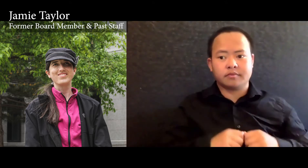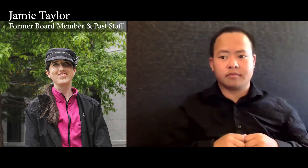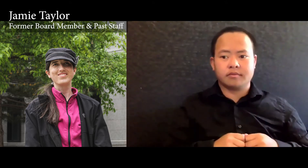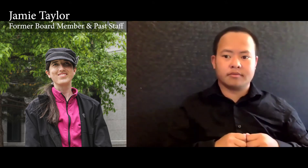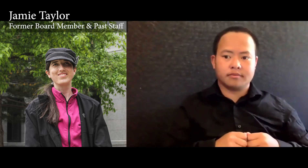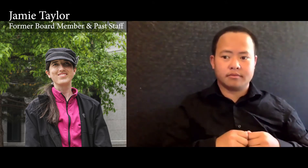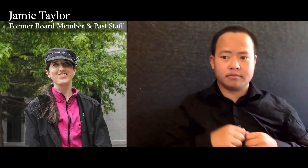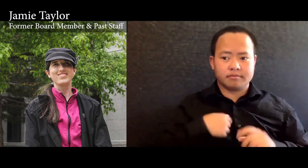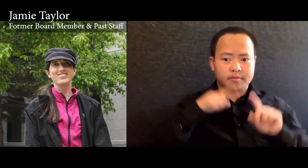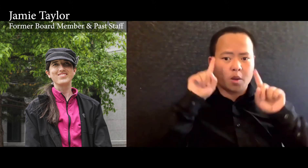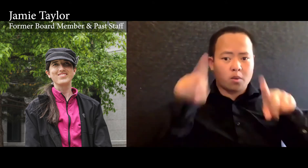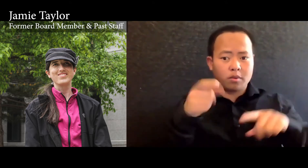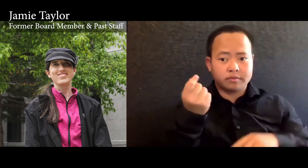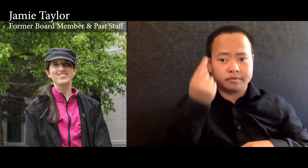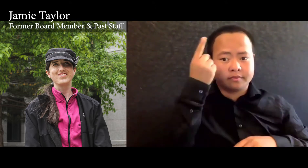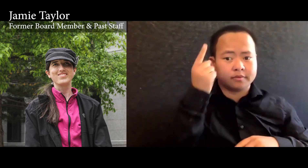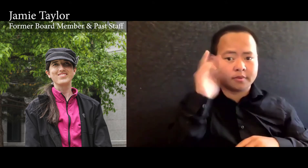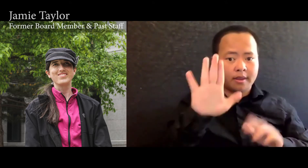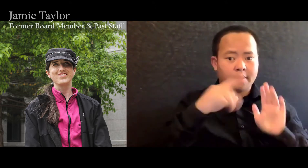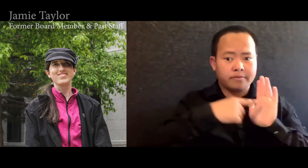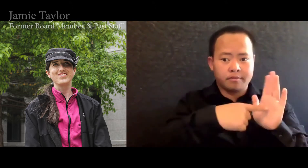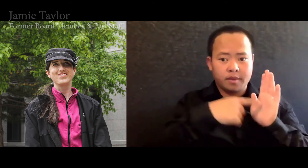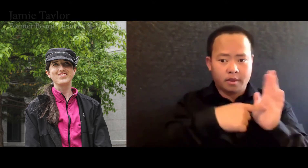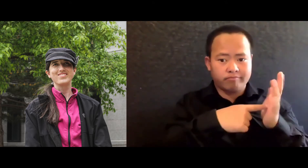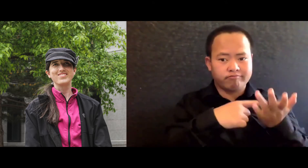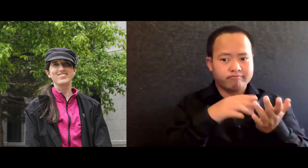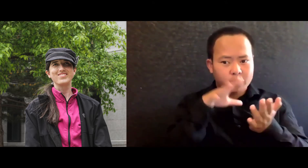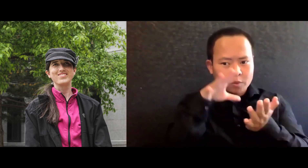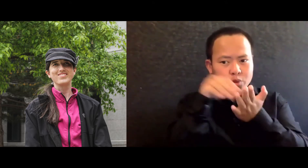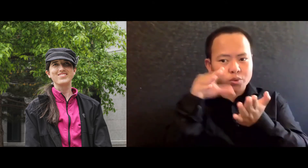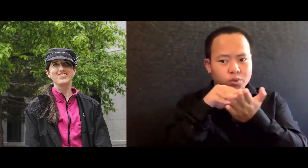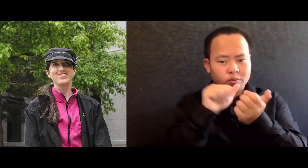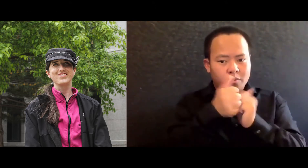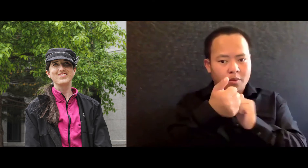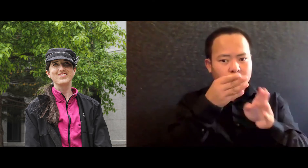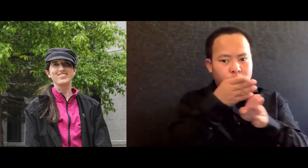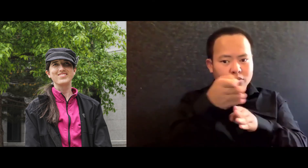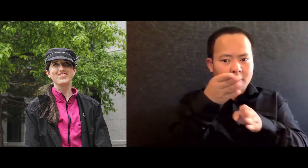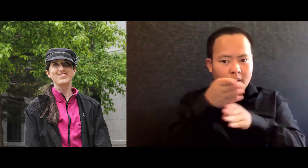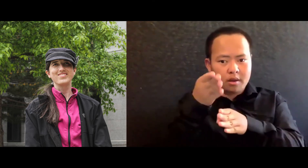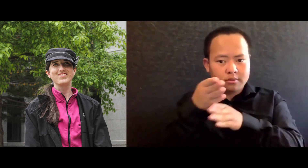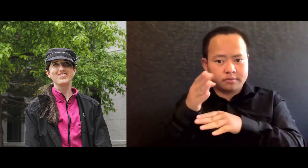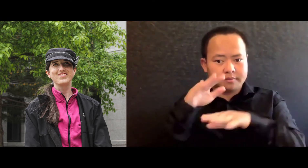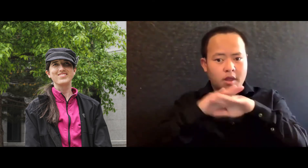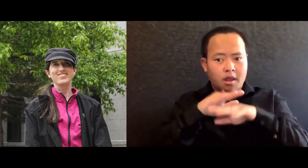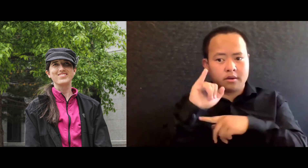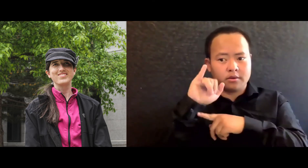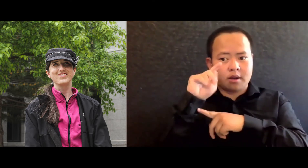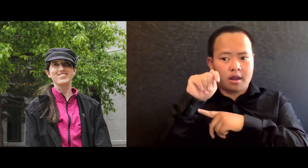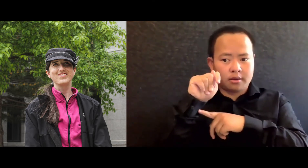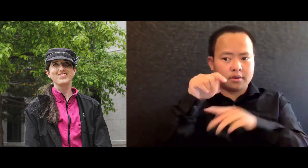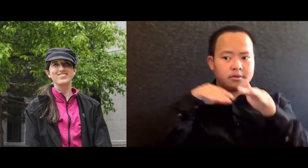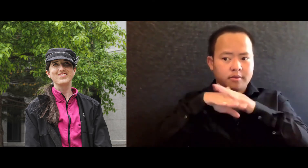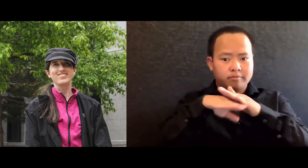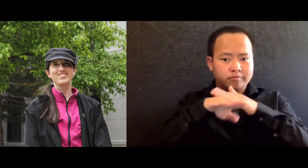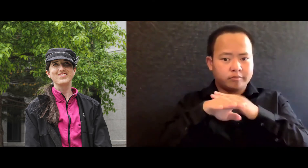I was there to understand their model and learn how a tract on IT accessibility